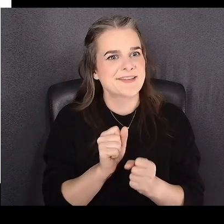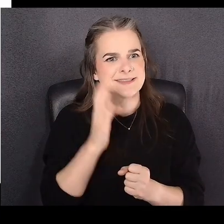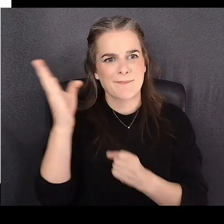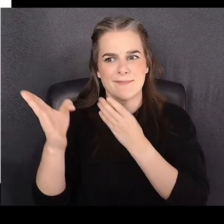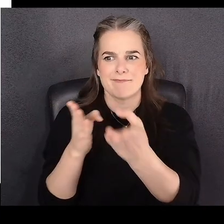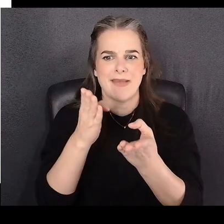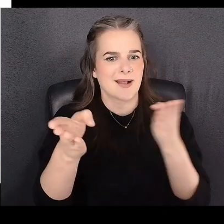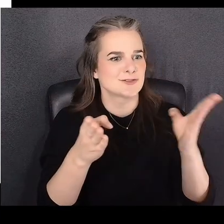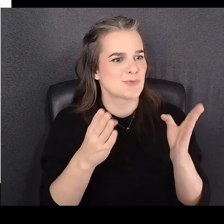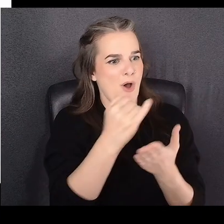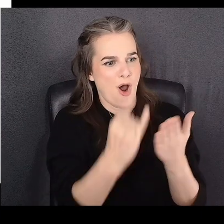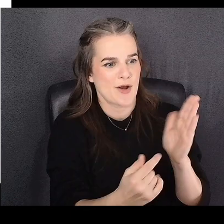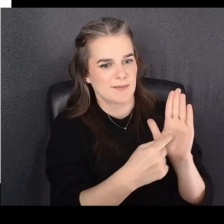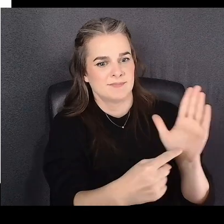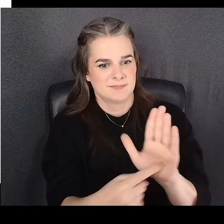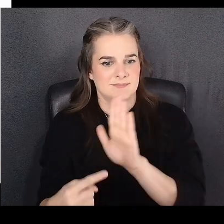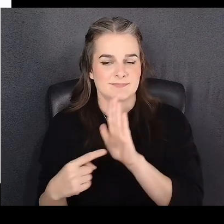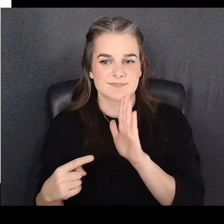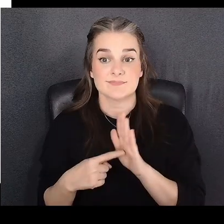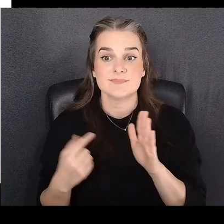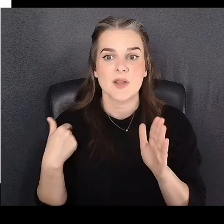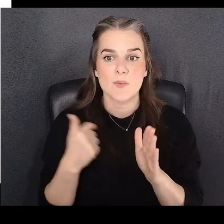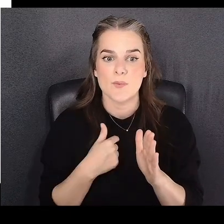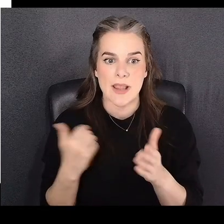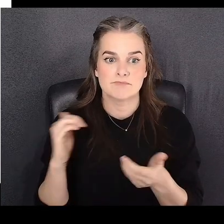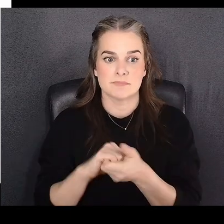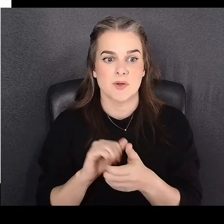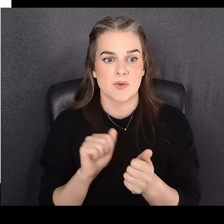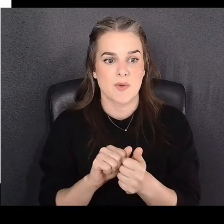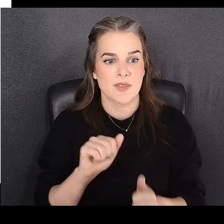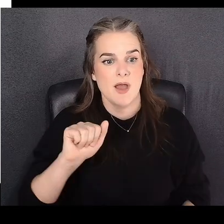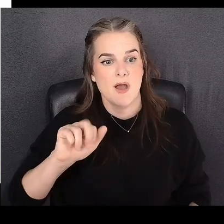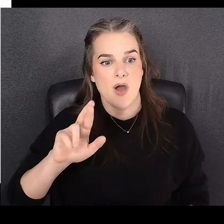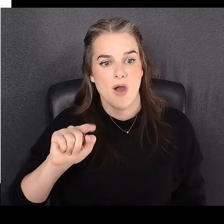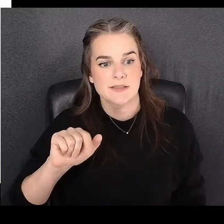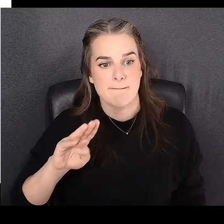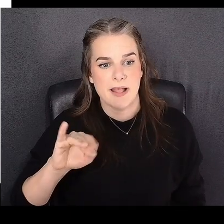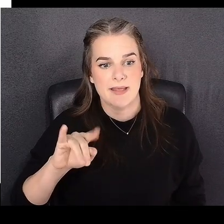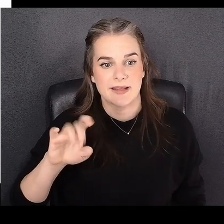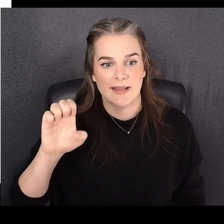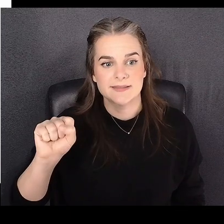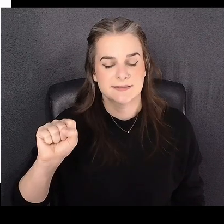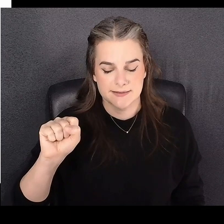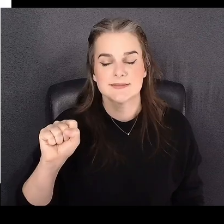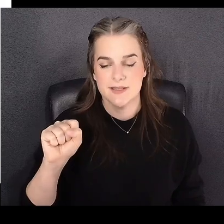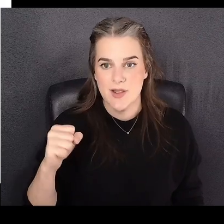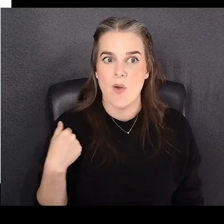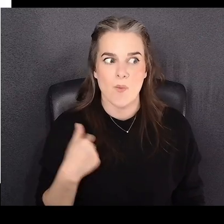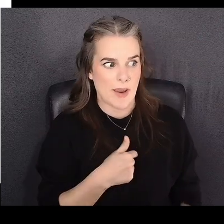So we art abilities and really let folks try and sell their art and be at an event